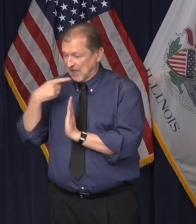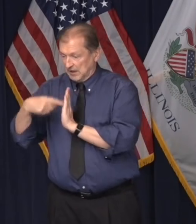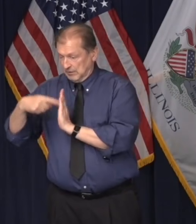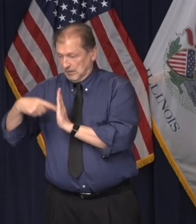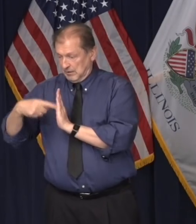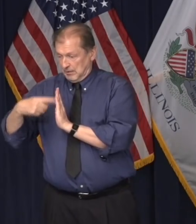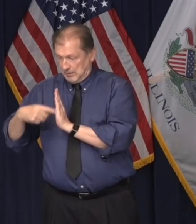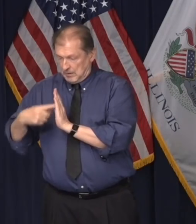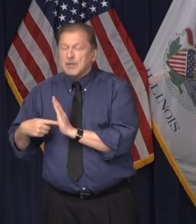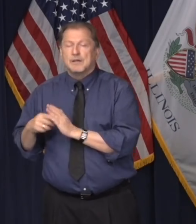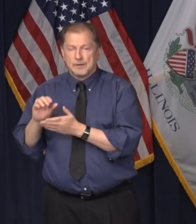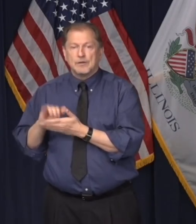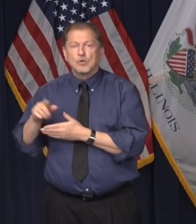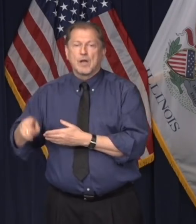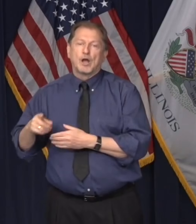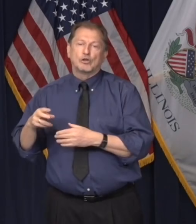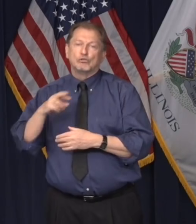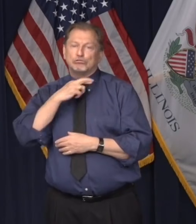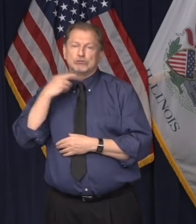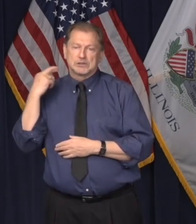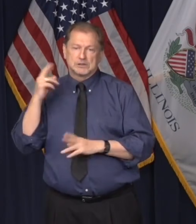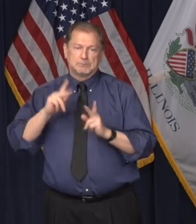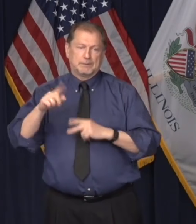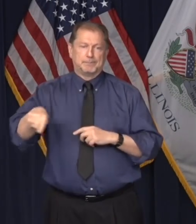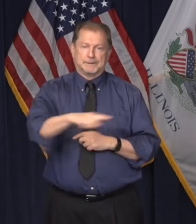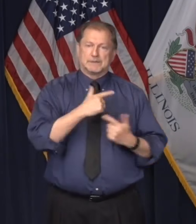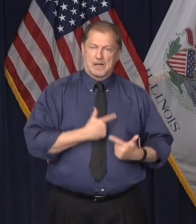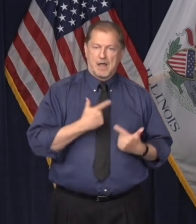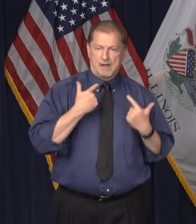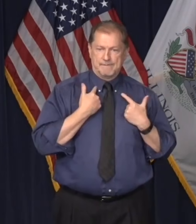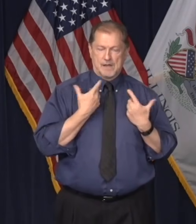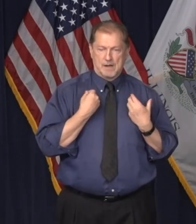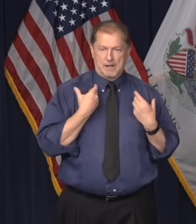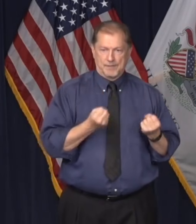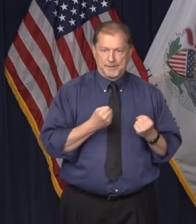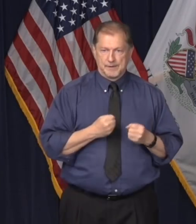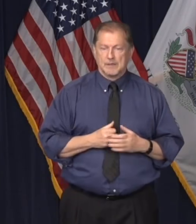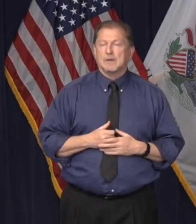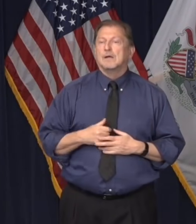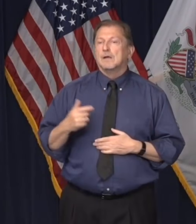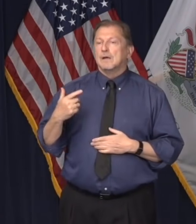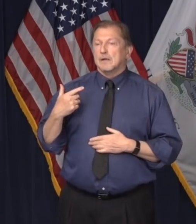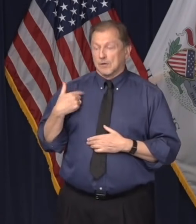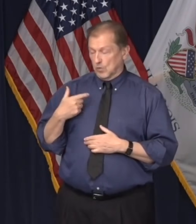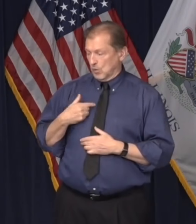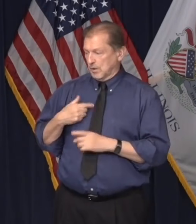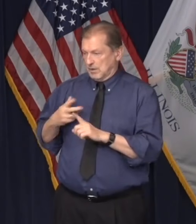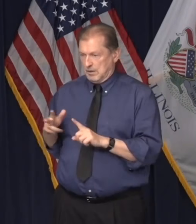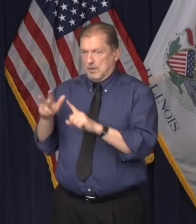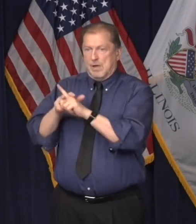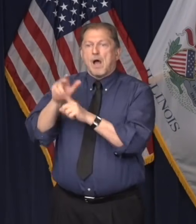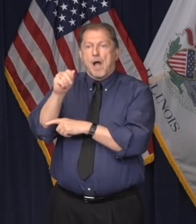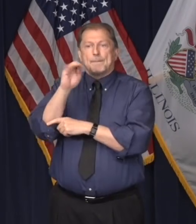THIS RULING HAS PUT THE PEOPLE OF ILLINOIS AT RISK. I SINCERELY HOPE THAT THIS MATTER WILL BE BROUGHT TO A